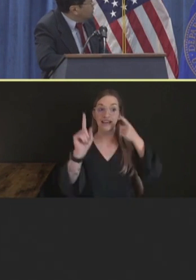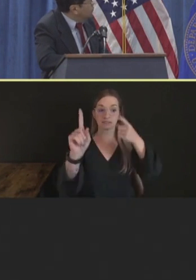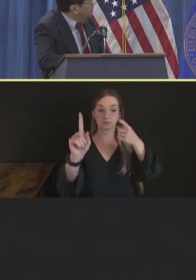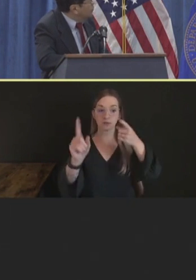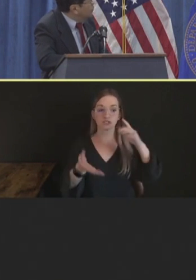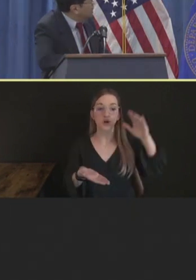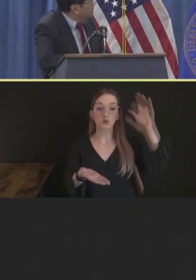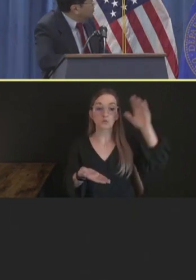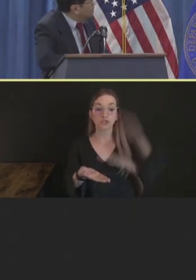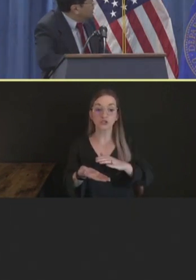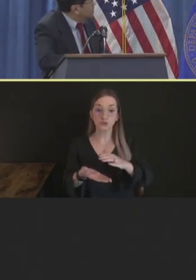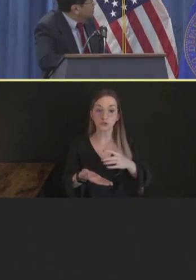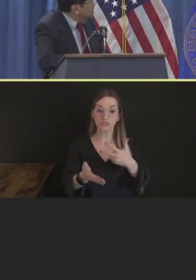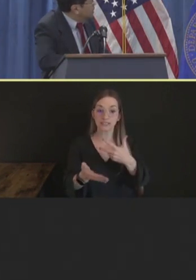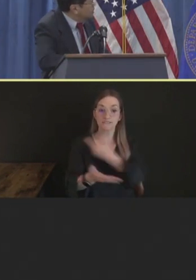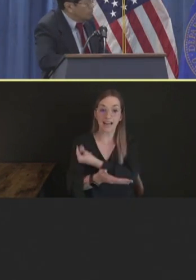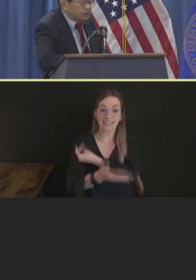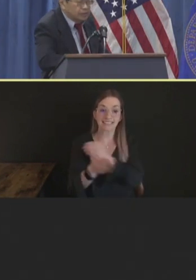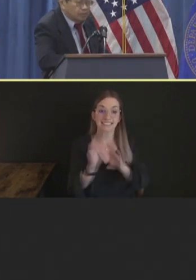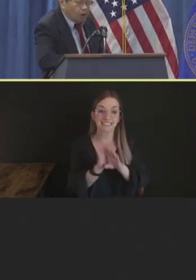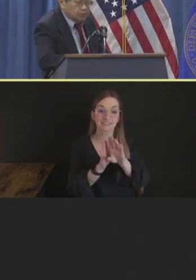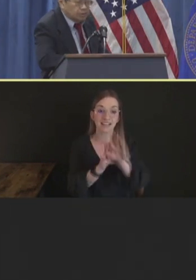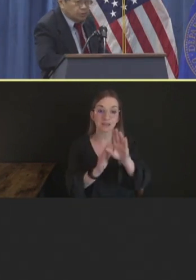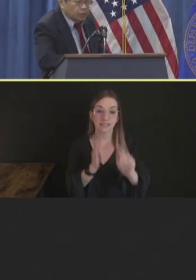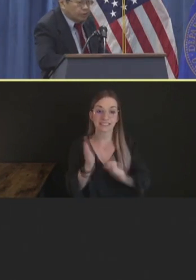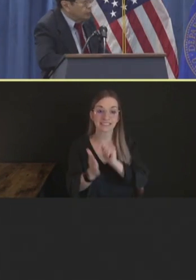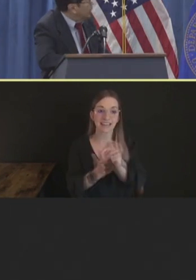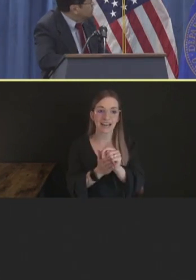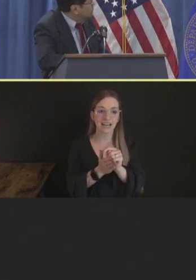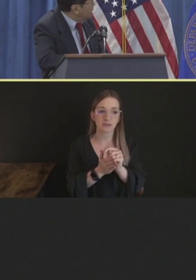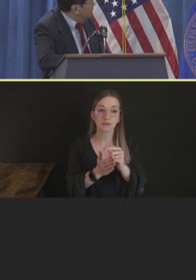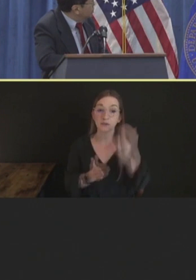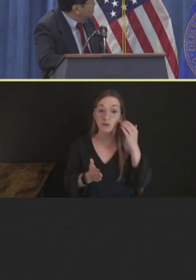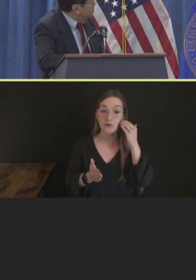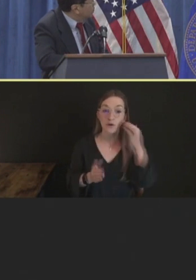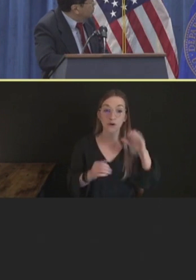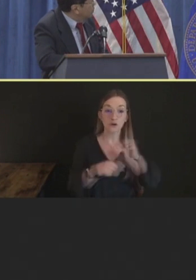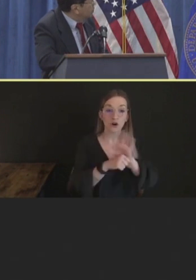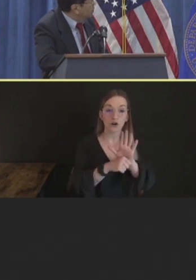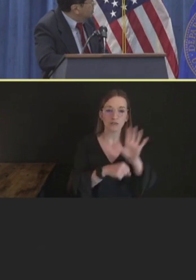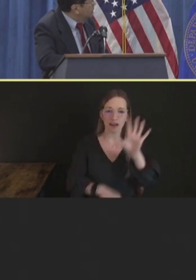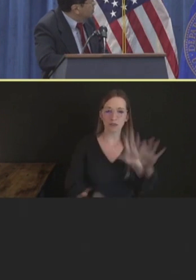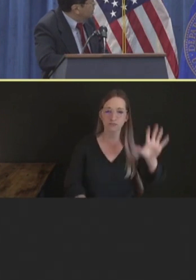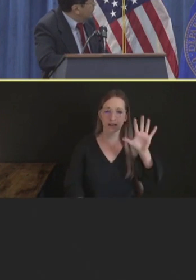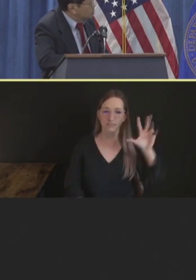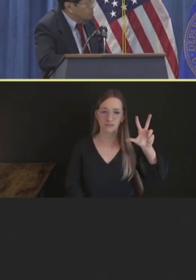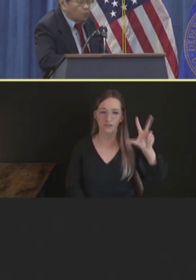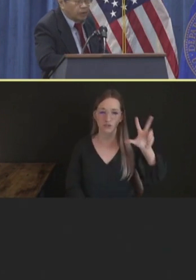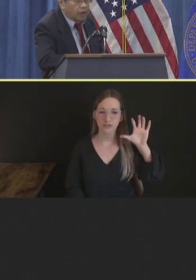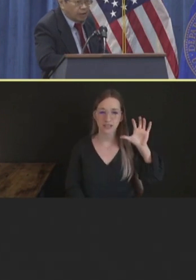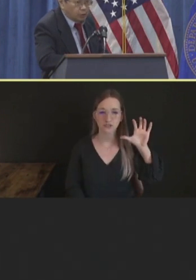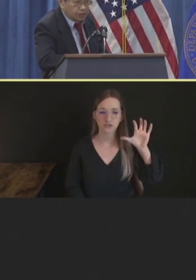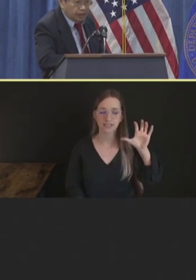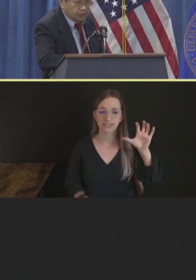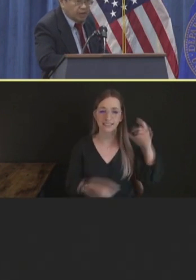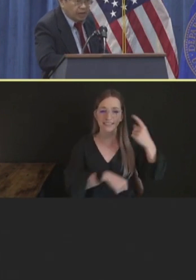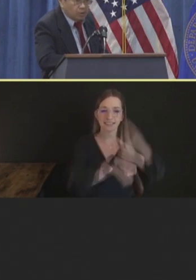COVID that occurred in approximately 300 days, to even further down to 100 days, which is